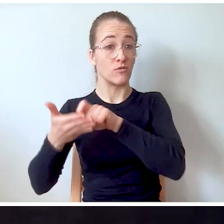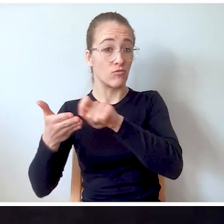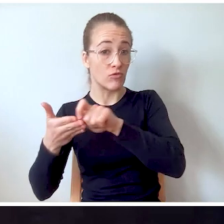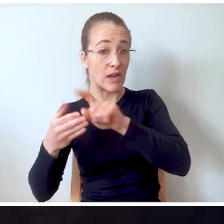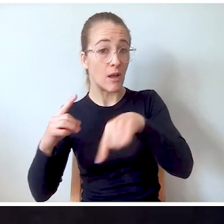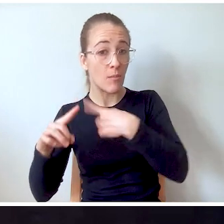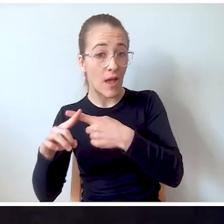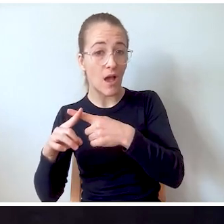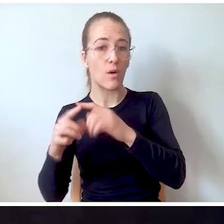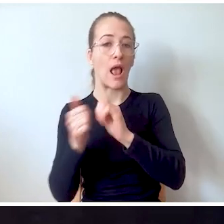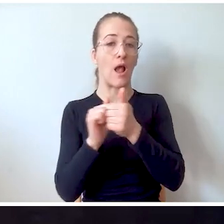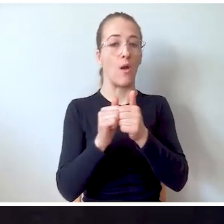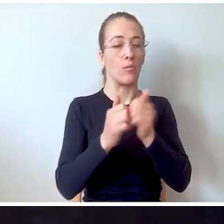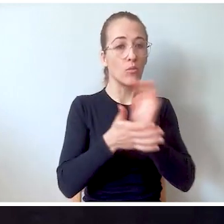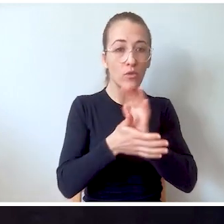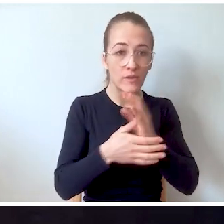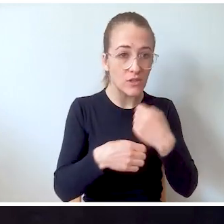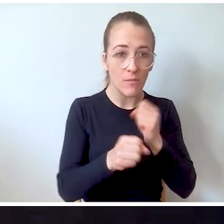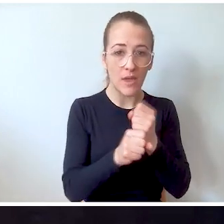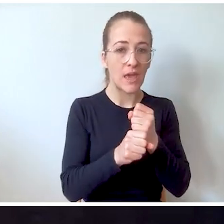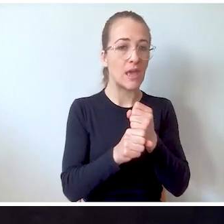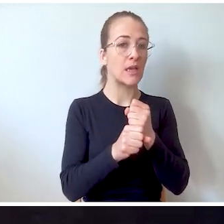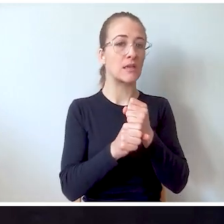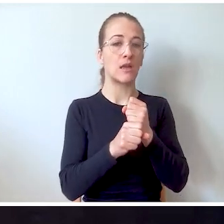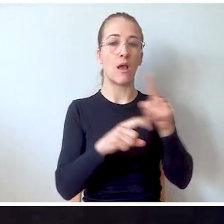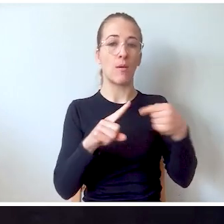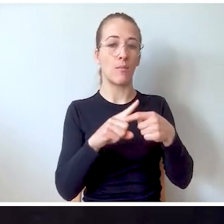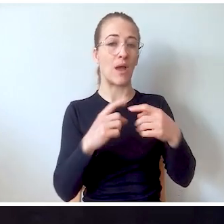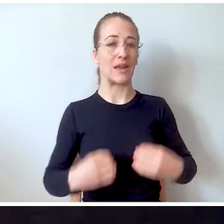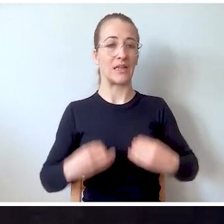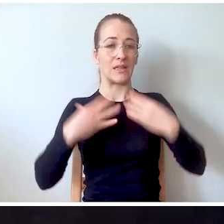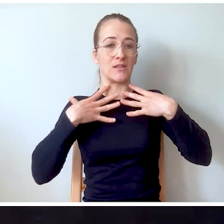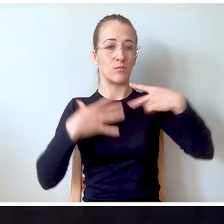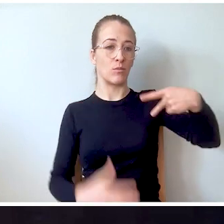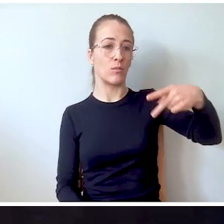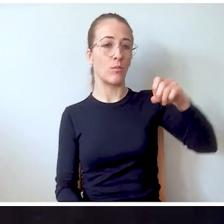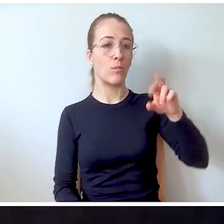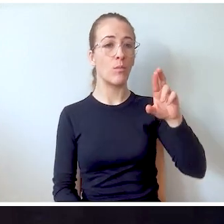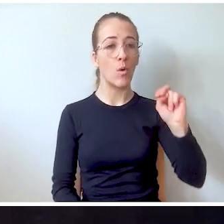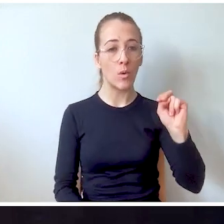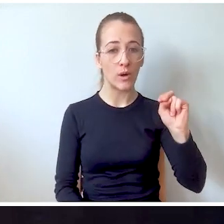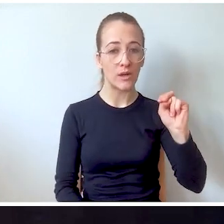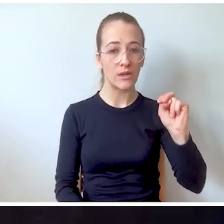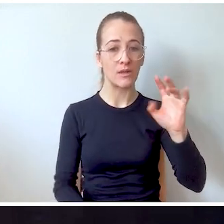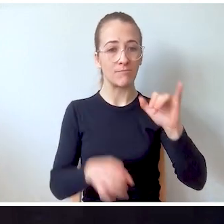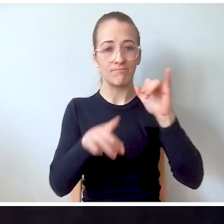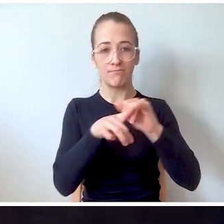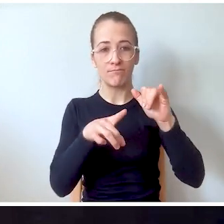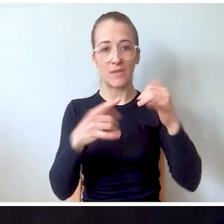how the movies are made, about this 'inspiration porn,' as the term is being coined now.